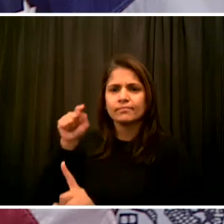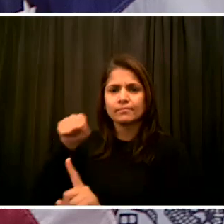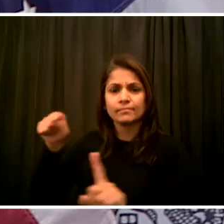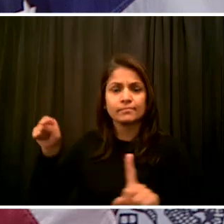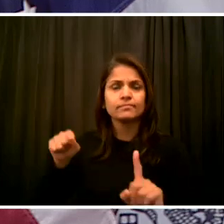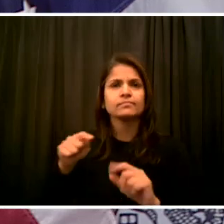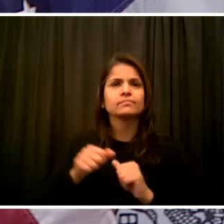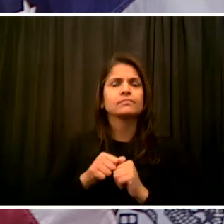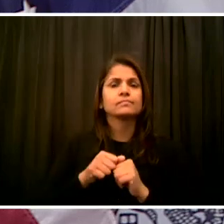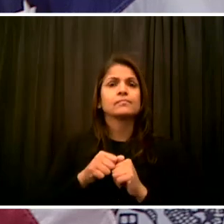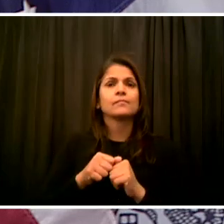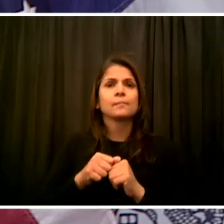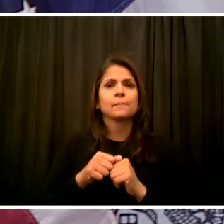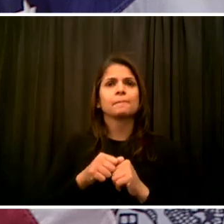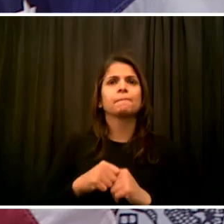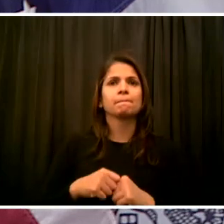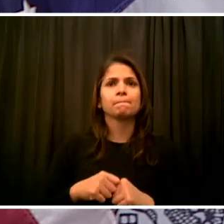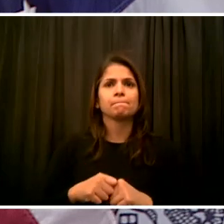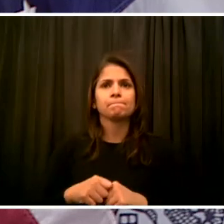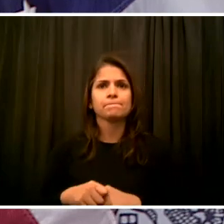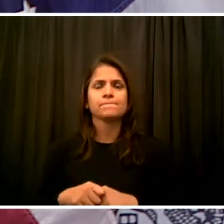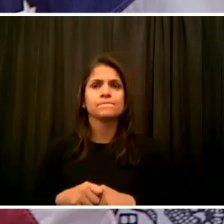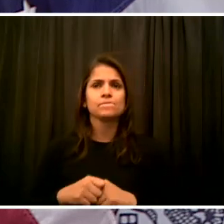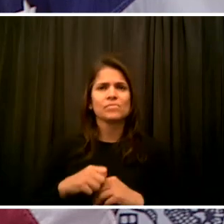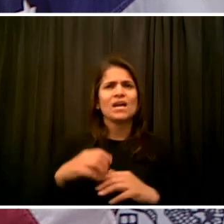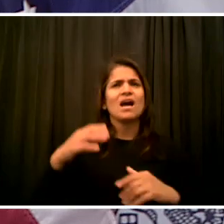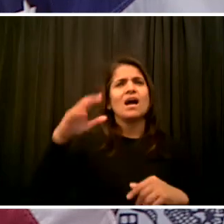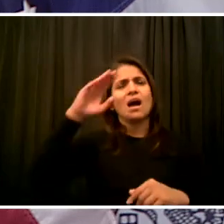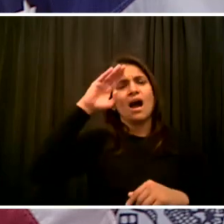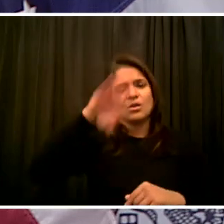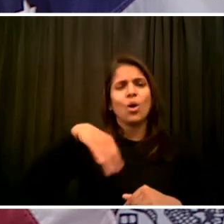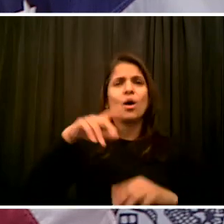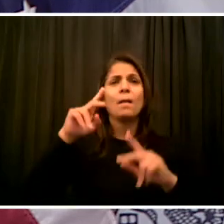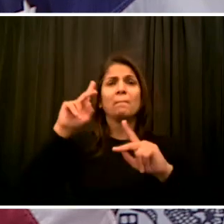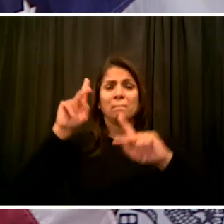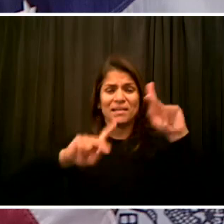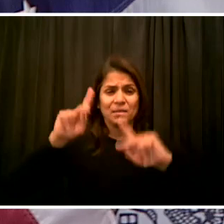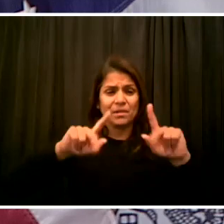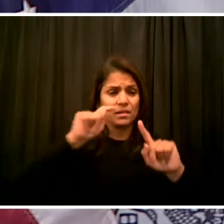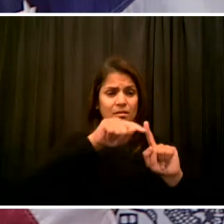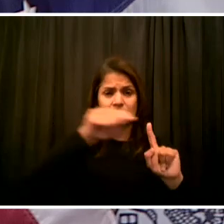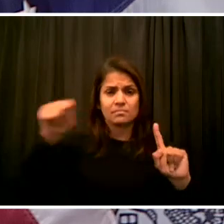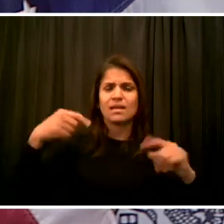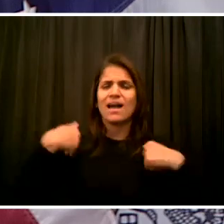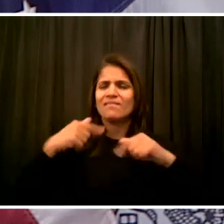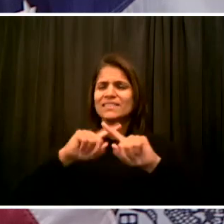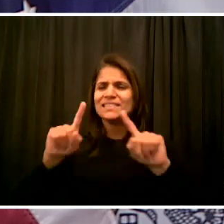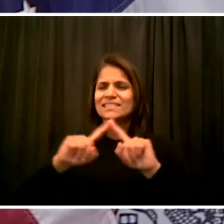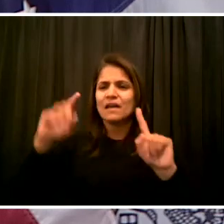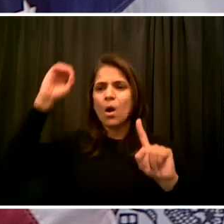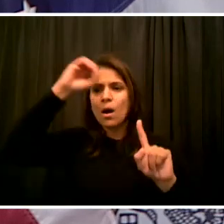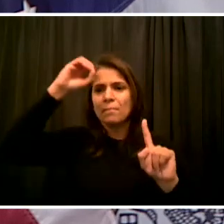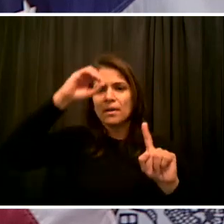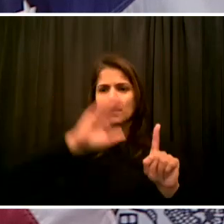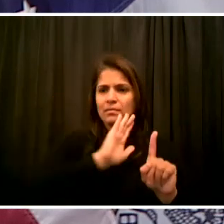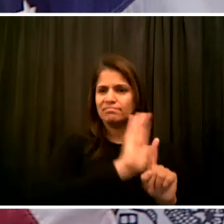BEGINNING. BUT THIS IS REALY LIMPORTANT, THIS IS MAYBE AN IDEOLOGICAL ISSUE WHERE THERE'S GOING TO BE DIFFERENCES AND WE SHOLDU STJU